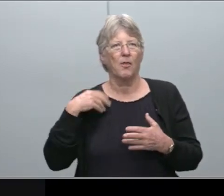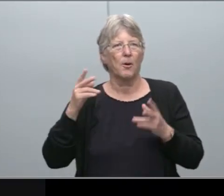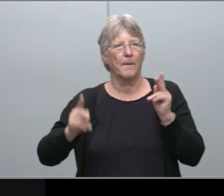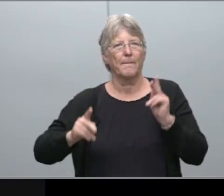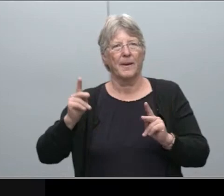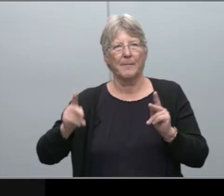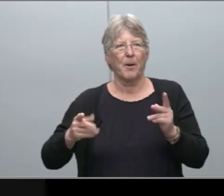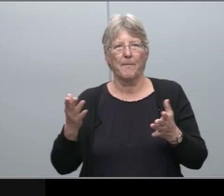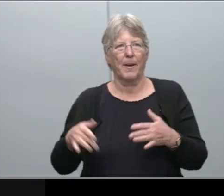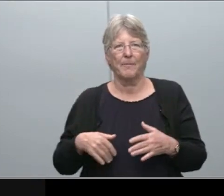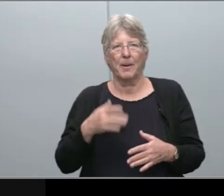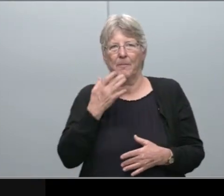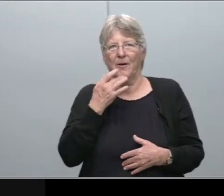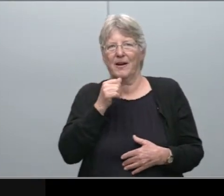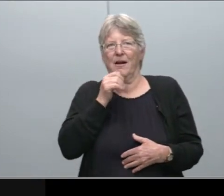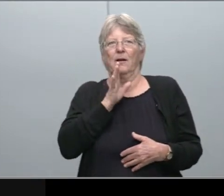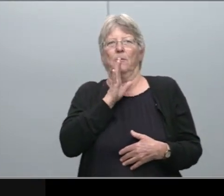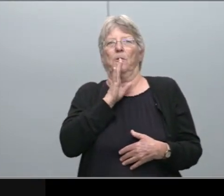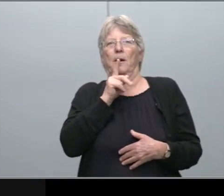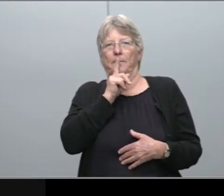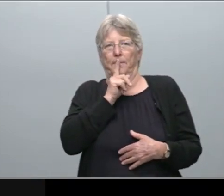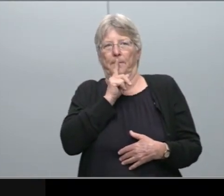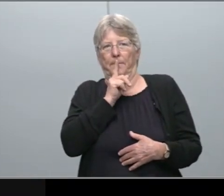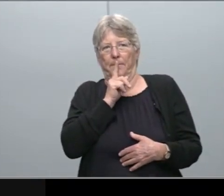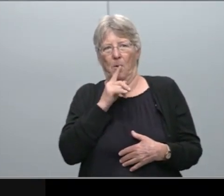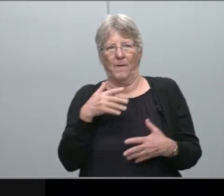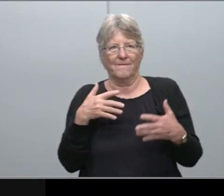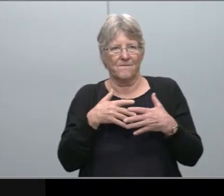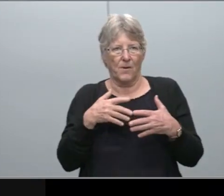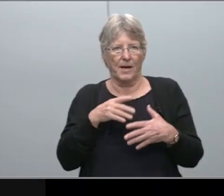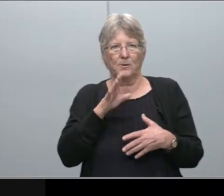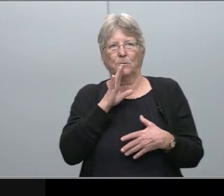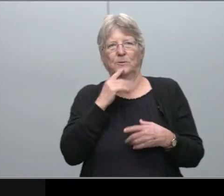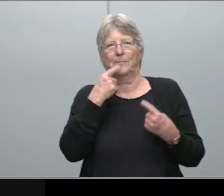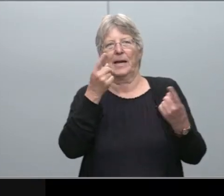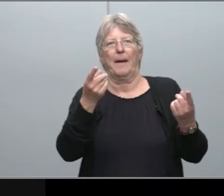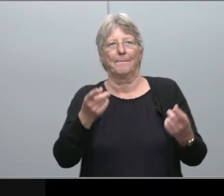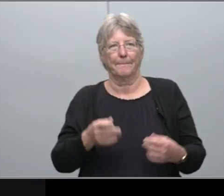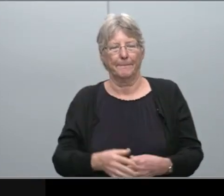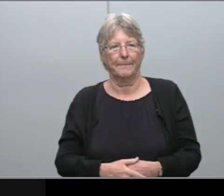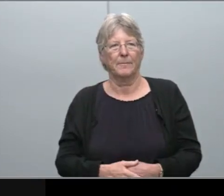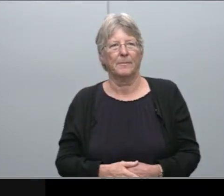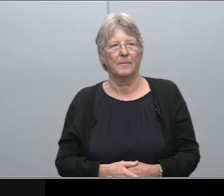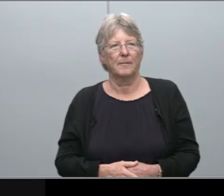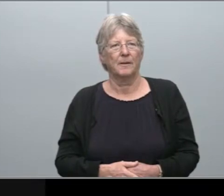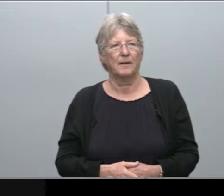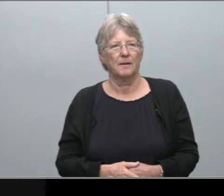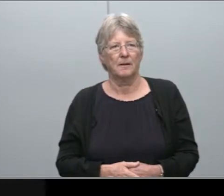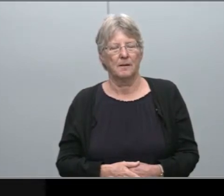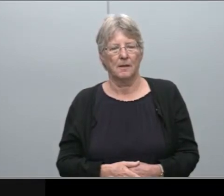it create more stress. So what I would stress out to us gonna be impact children too.